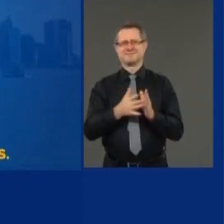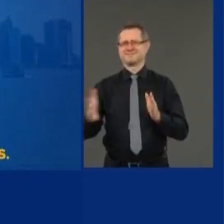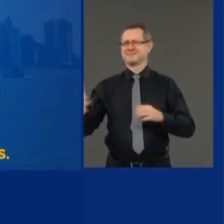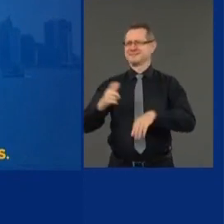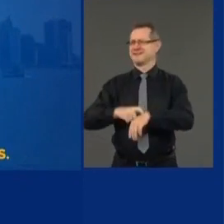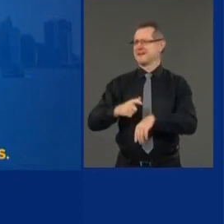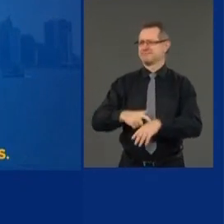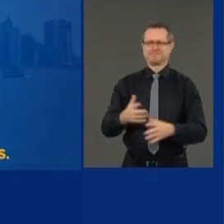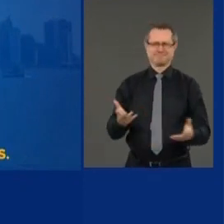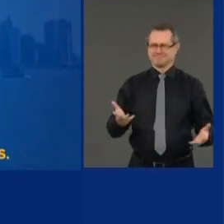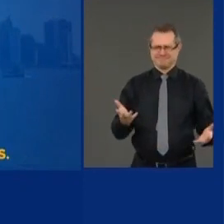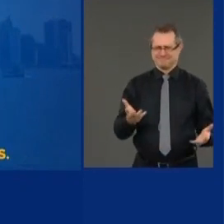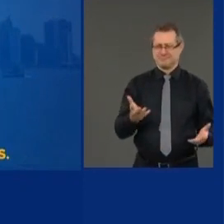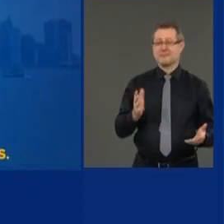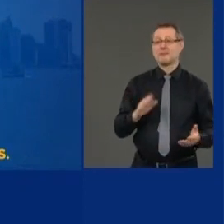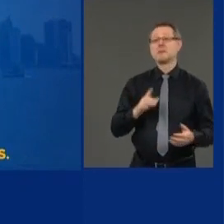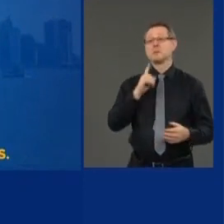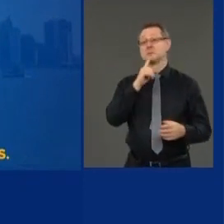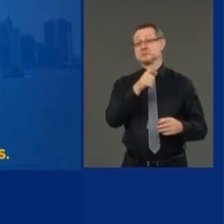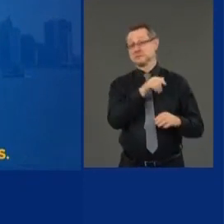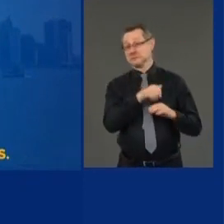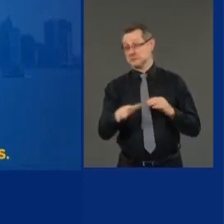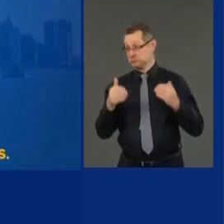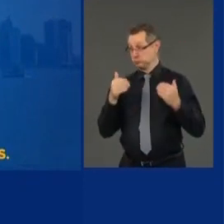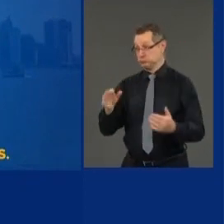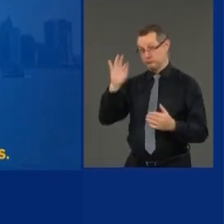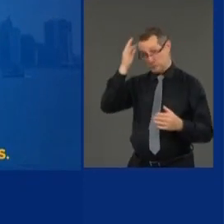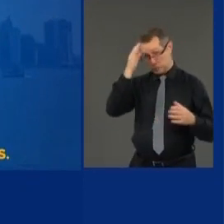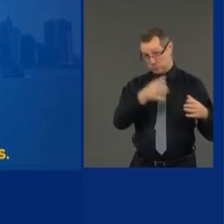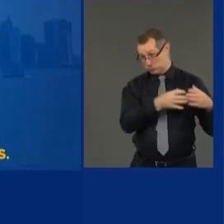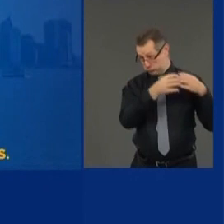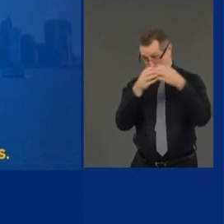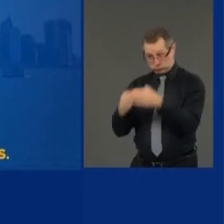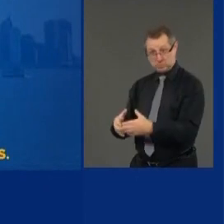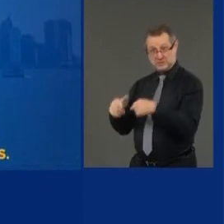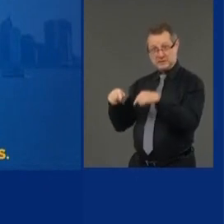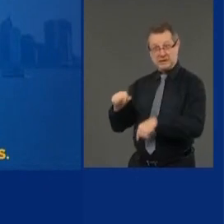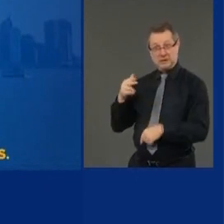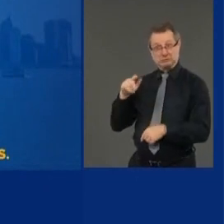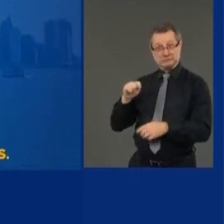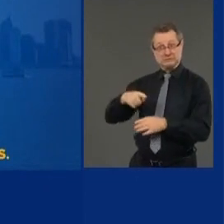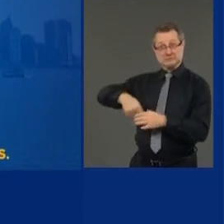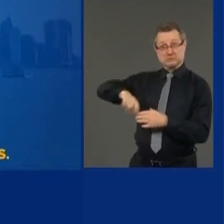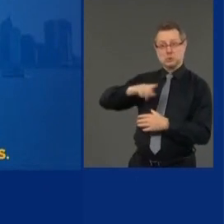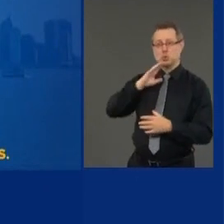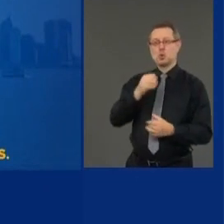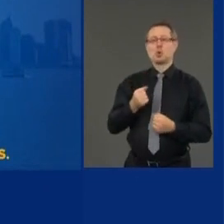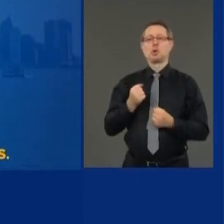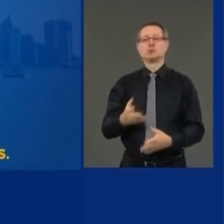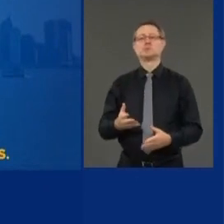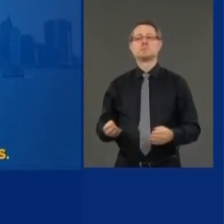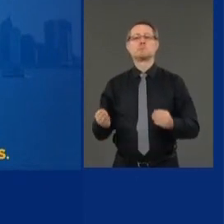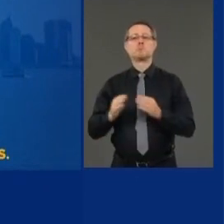AND FOR THAT LAWSUIT TO WORK ITS WAY THROUGH THE COURTS, YOU'D BE TALKING ABOUT A SIGNIFICANT